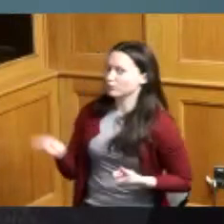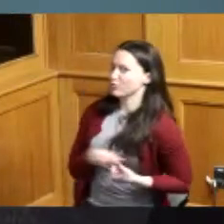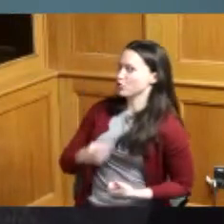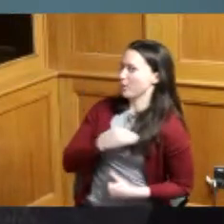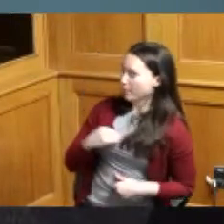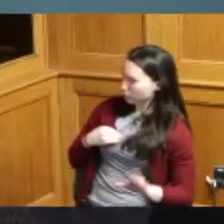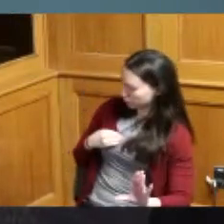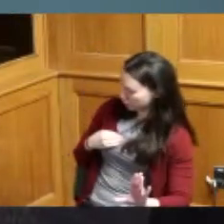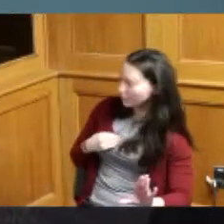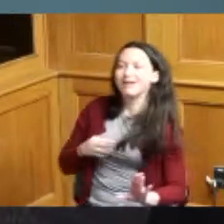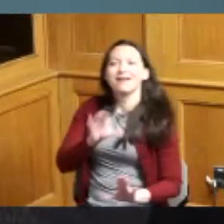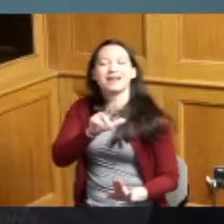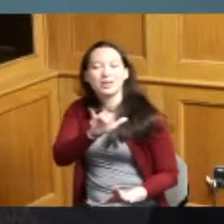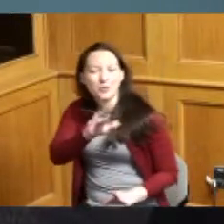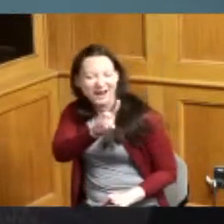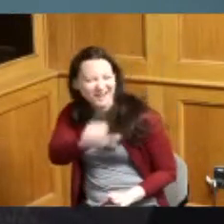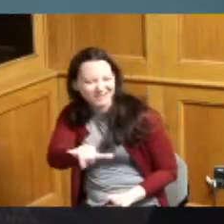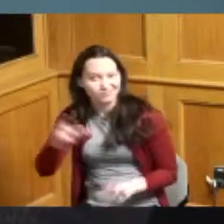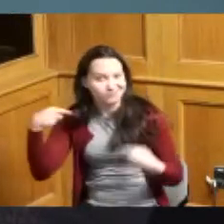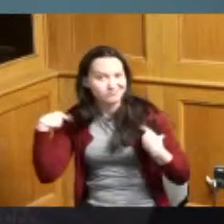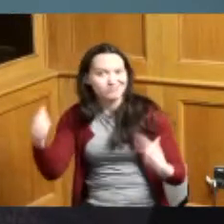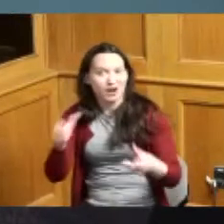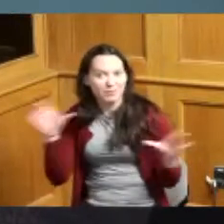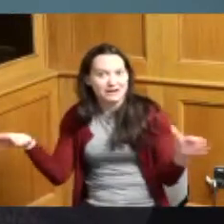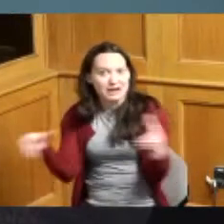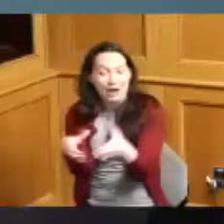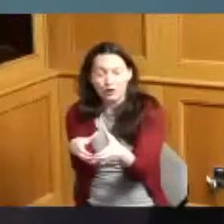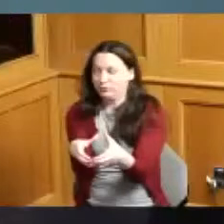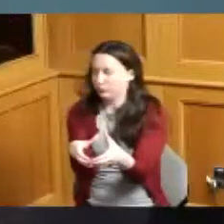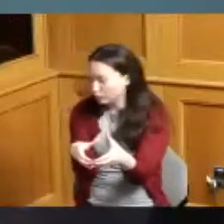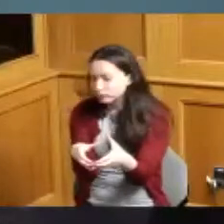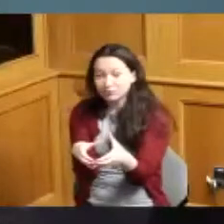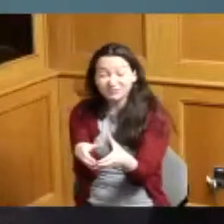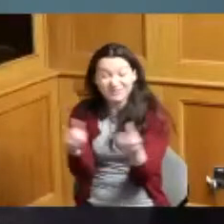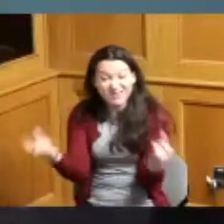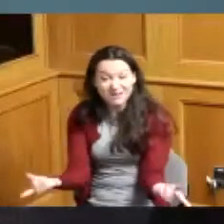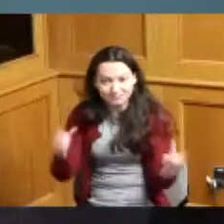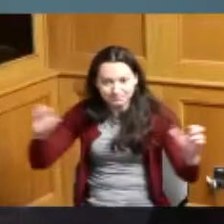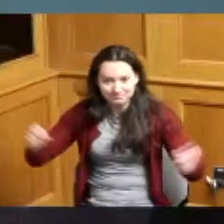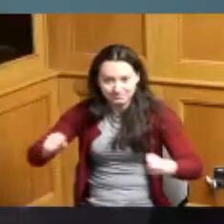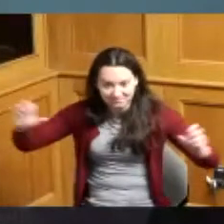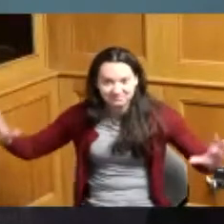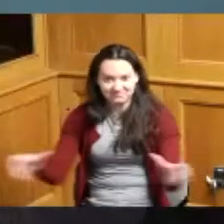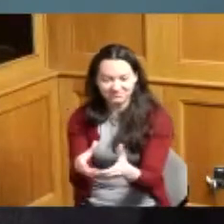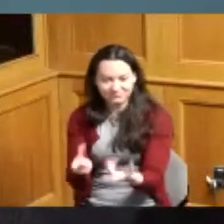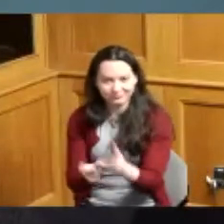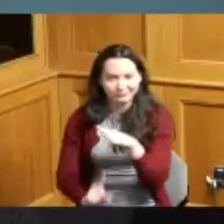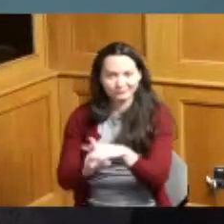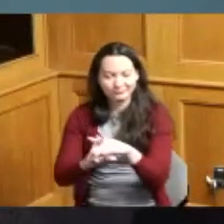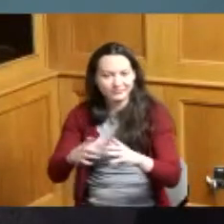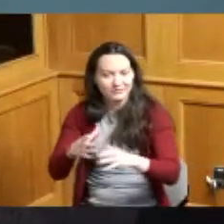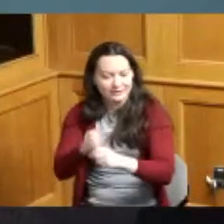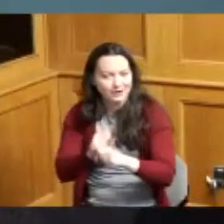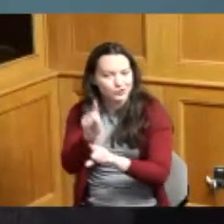uh the Callaways who haven't been together will are coming together to receive their star in